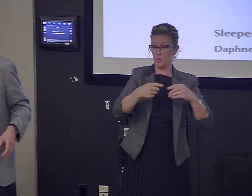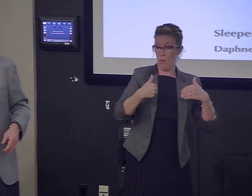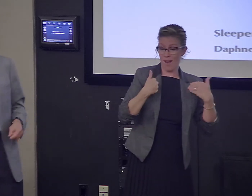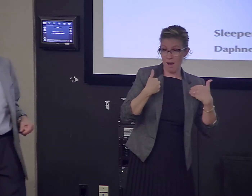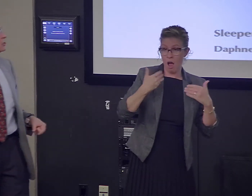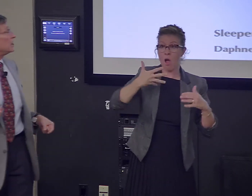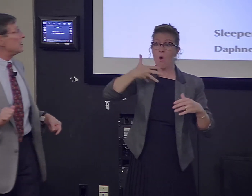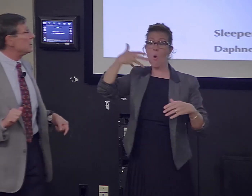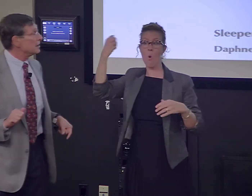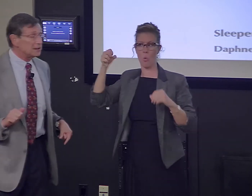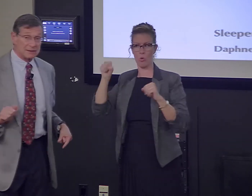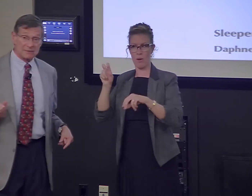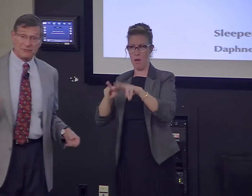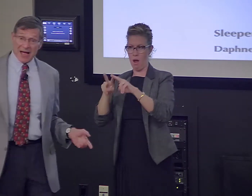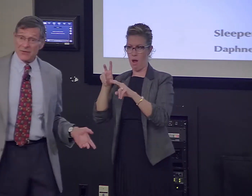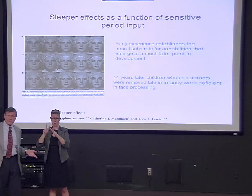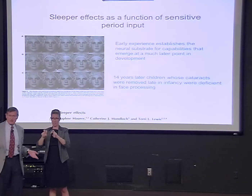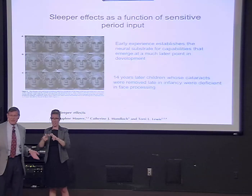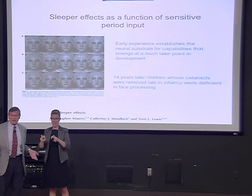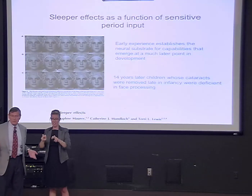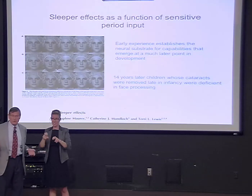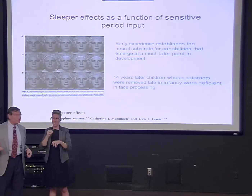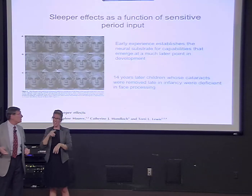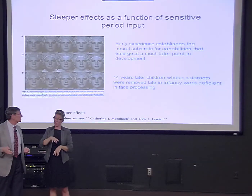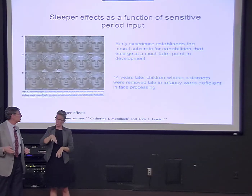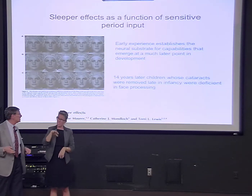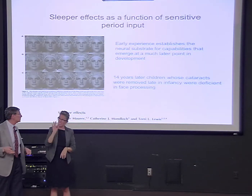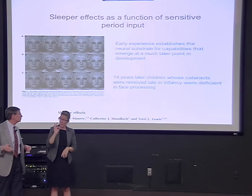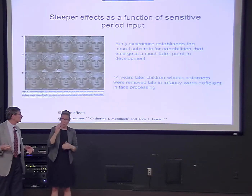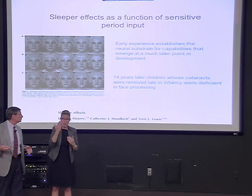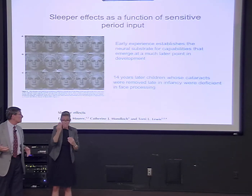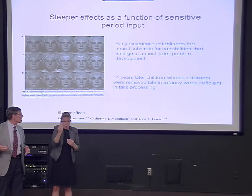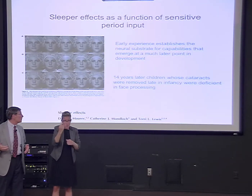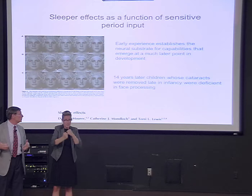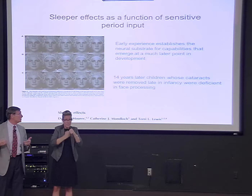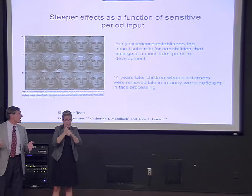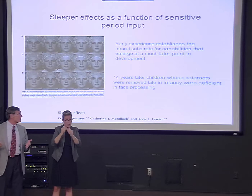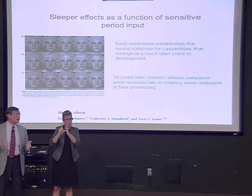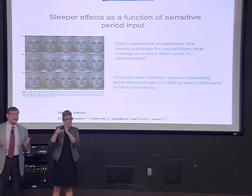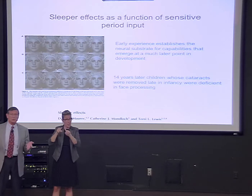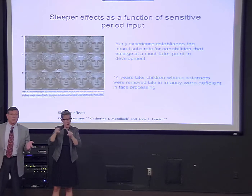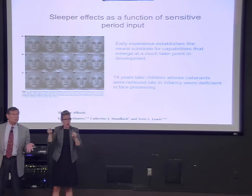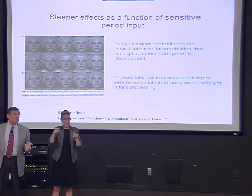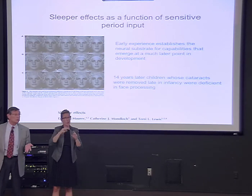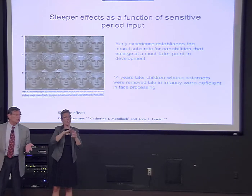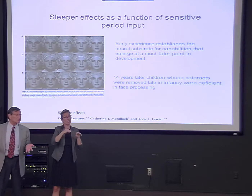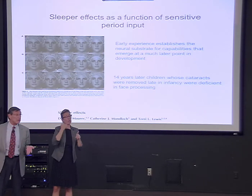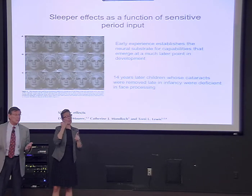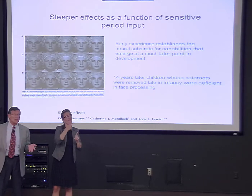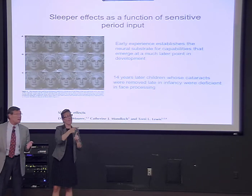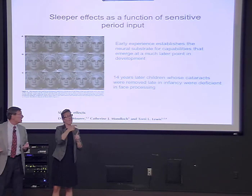And she found that in fact 14 years later children whose cataracts were removed for example late